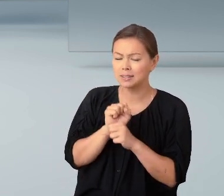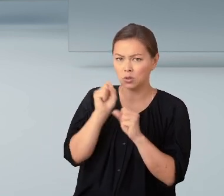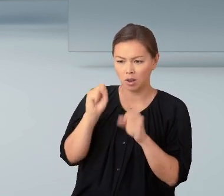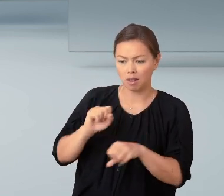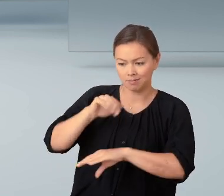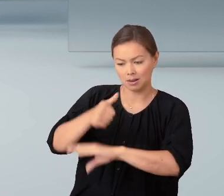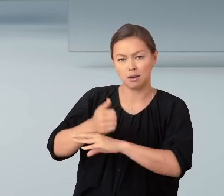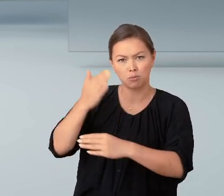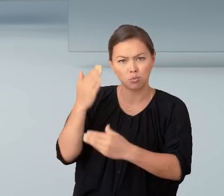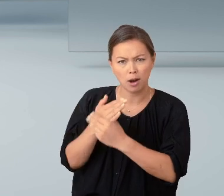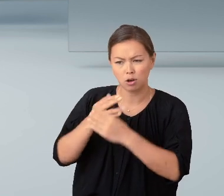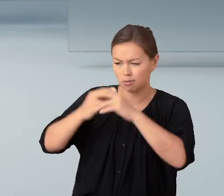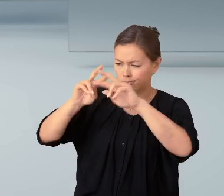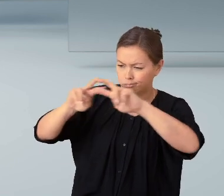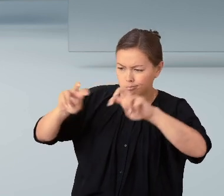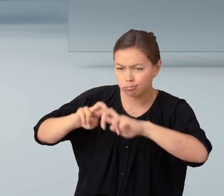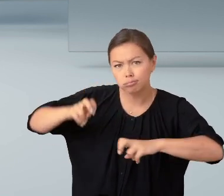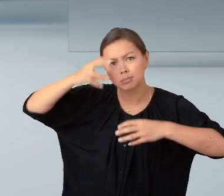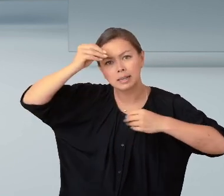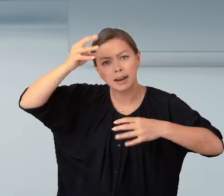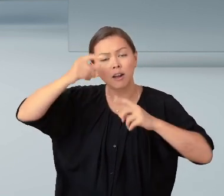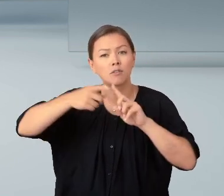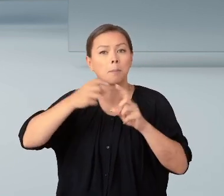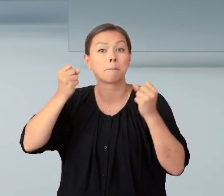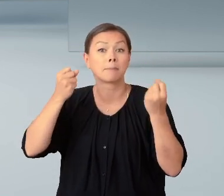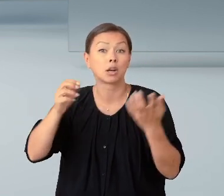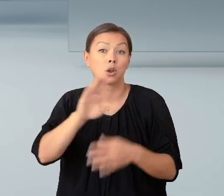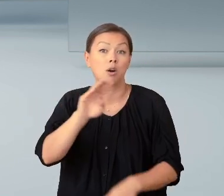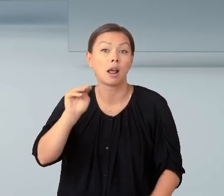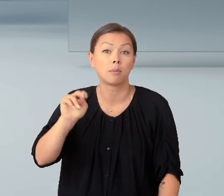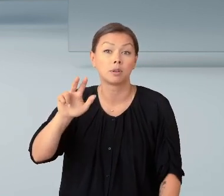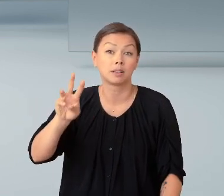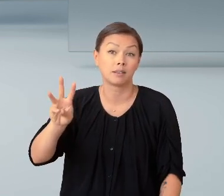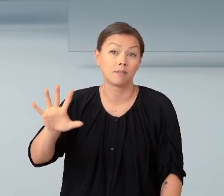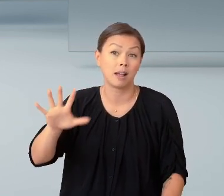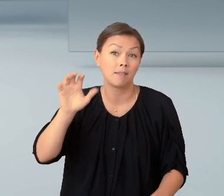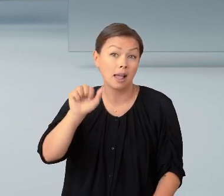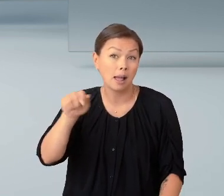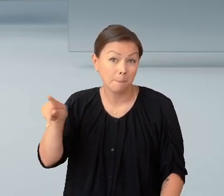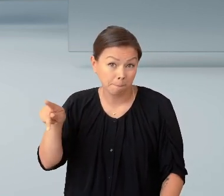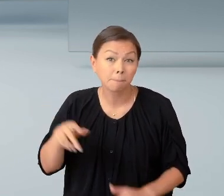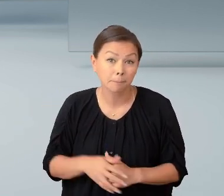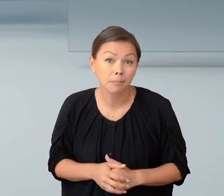365 applications. Ever had a server go down? Missed a tax compliance